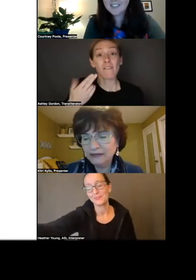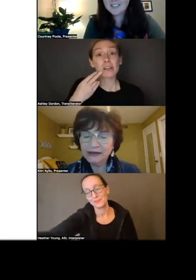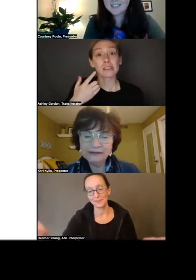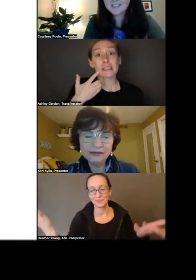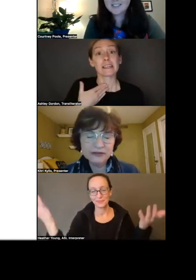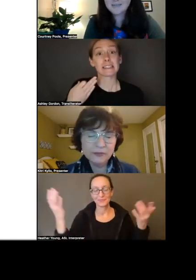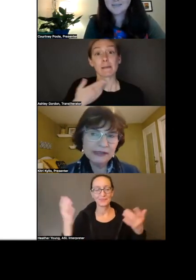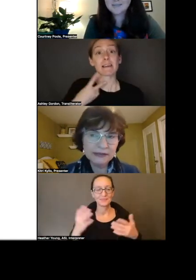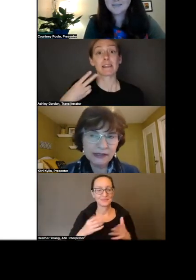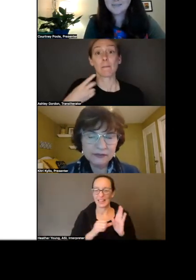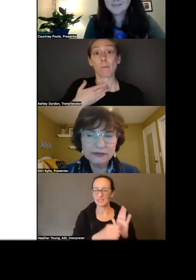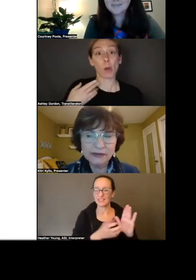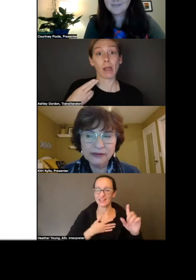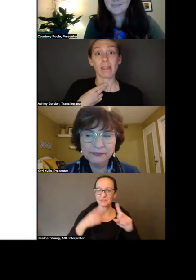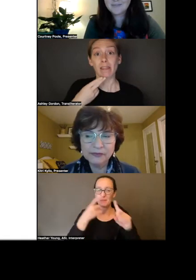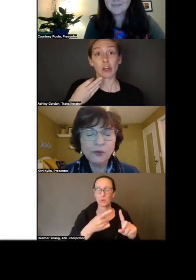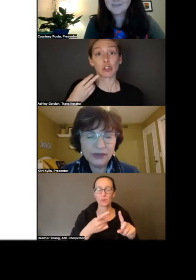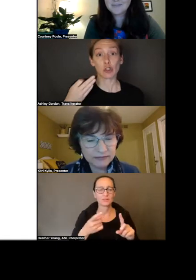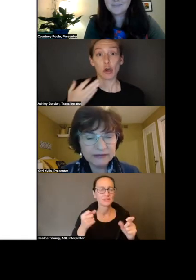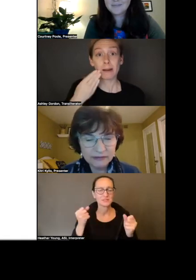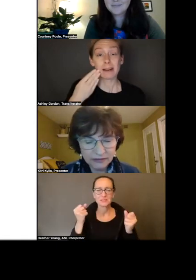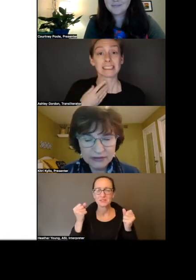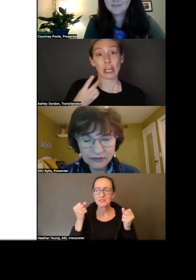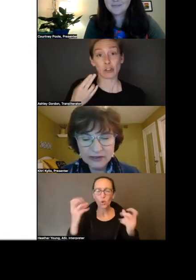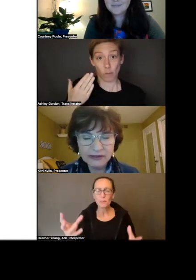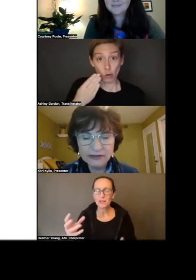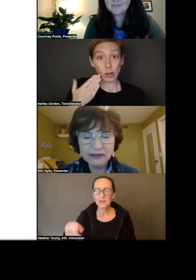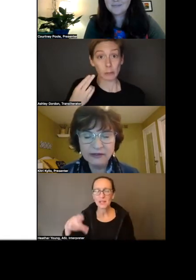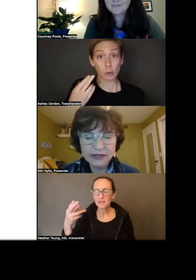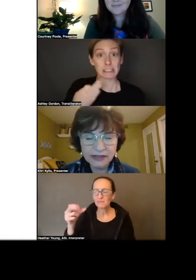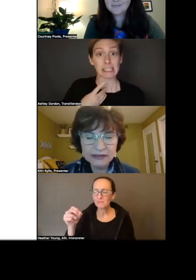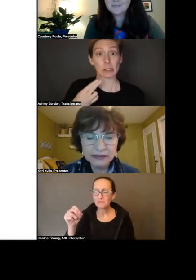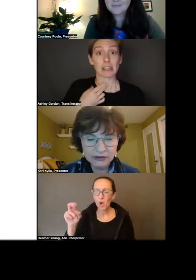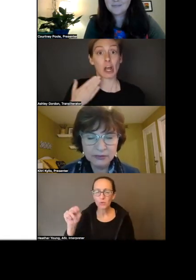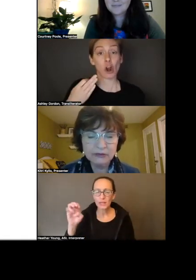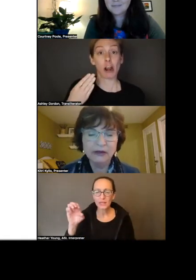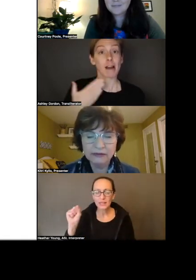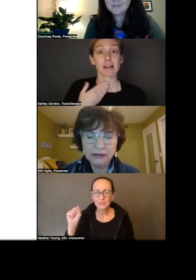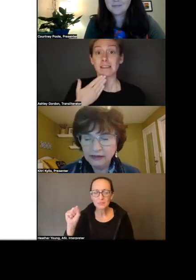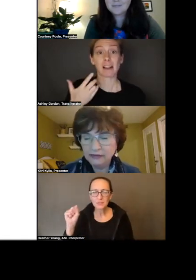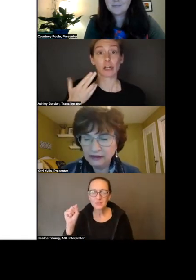that there's so many sounds, phonemes or sounds, that are not intelligible on the lips,